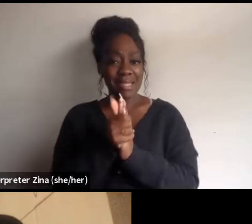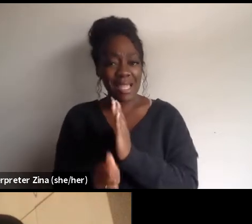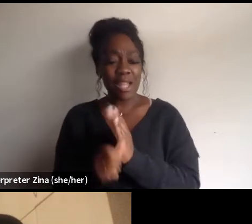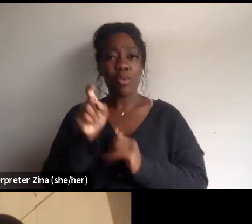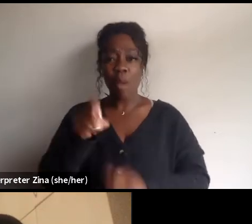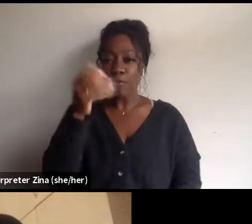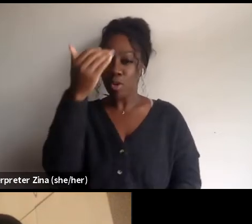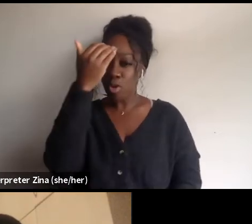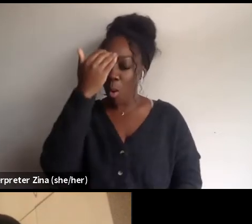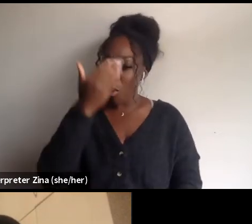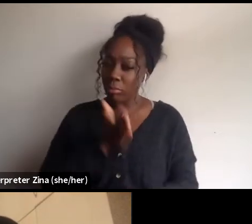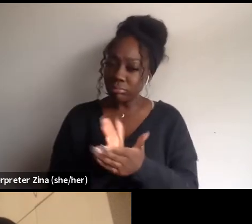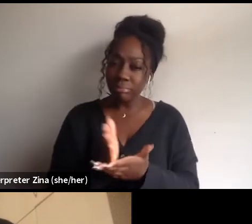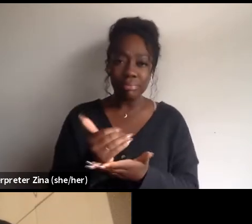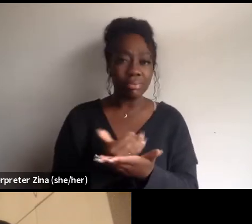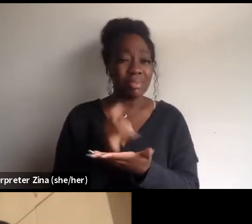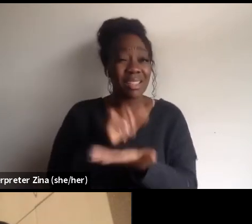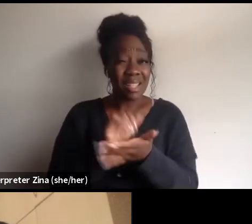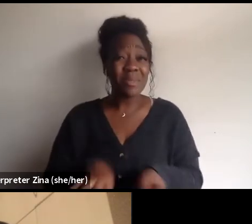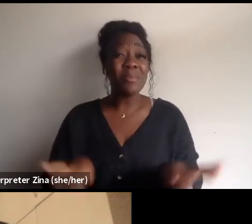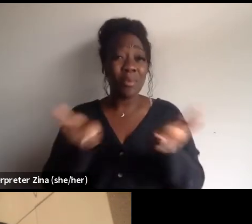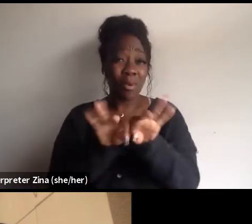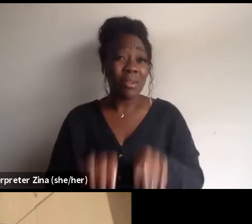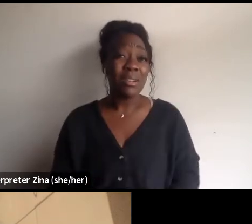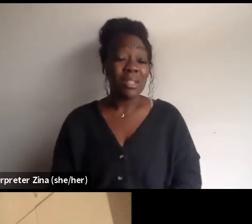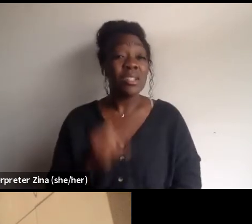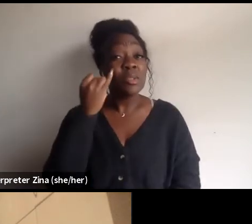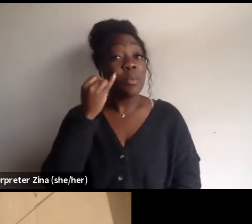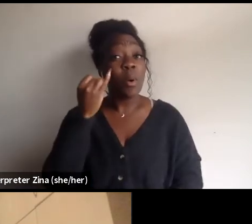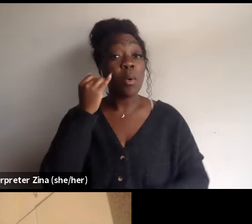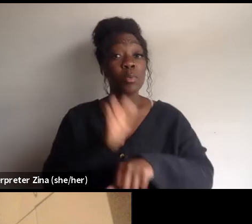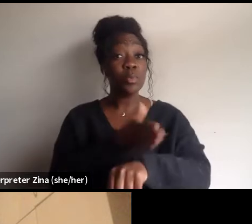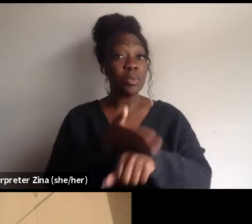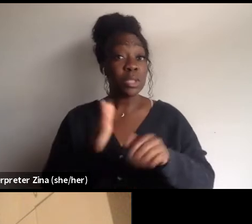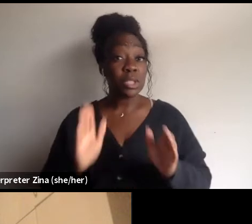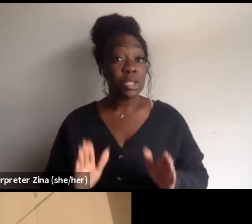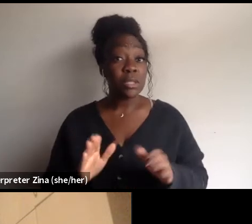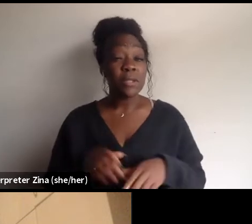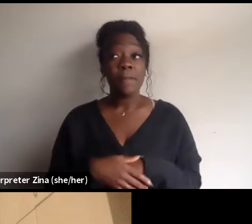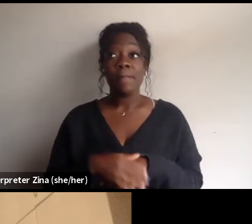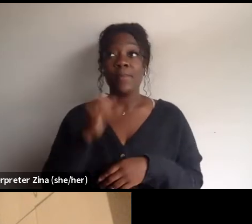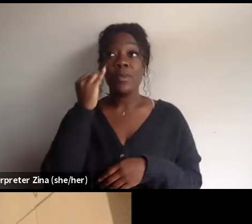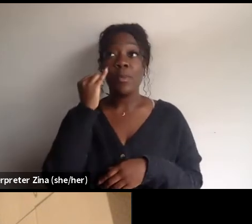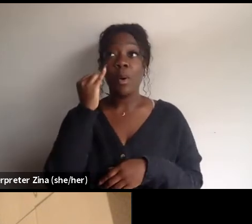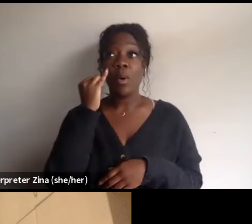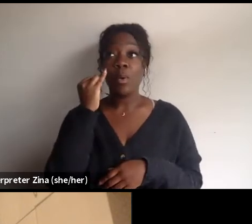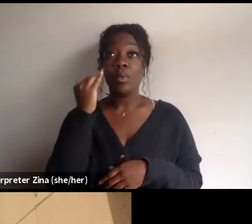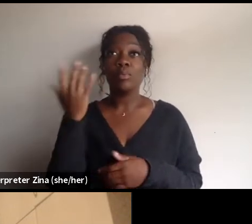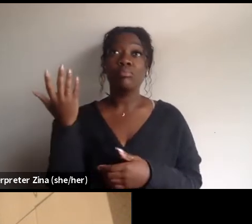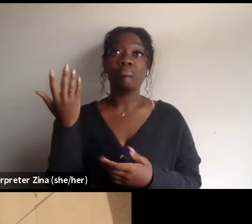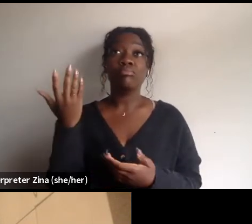I might be, if you're a musician, for instance it might be that you're into a particular art form,